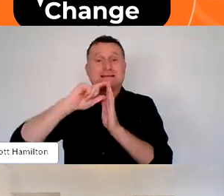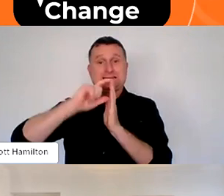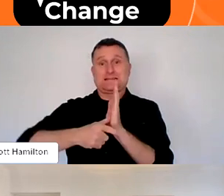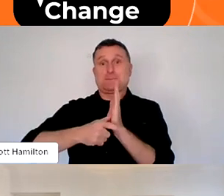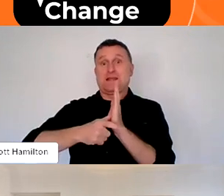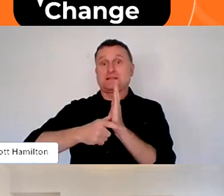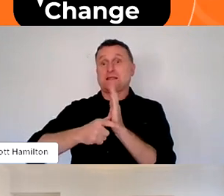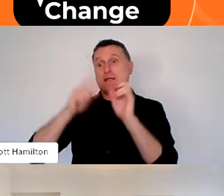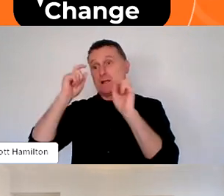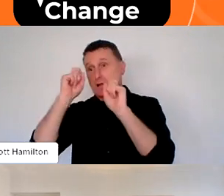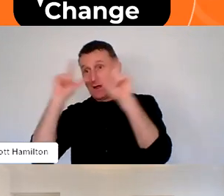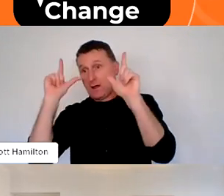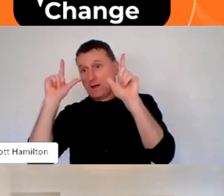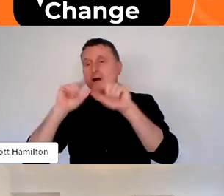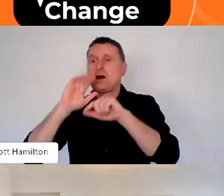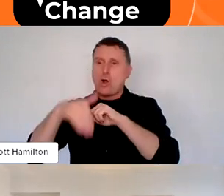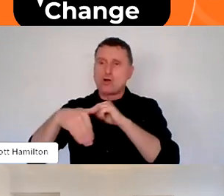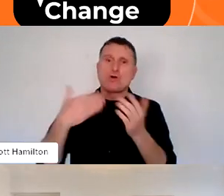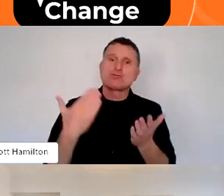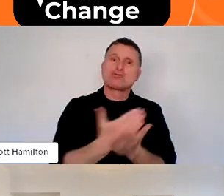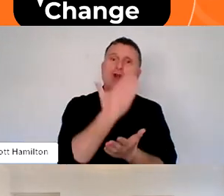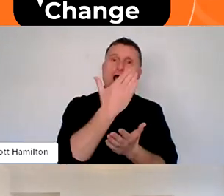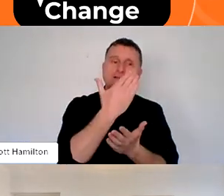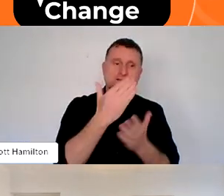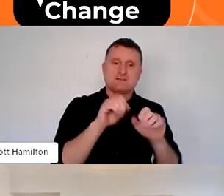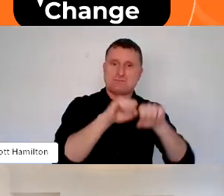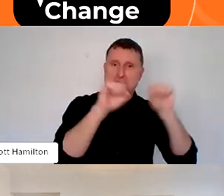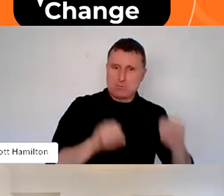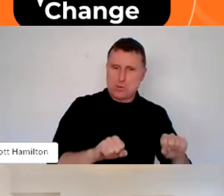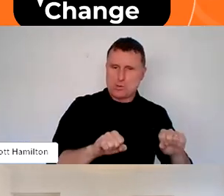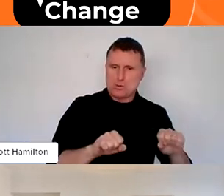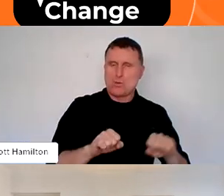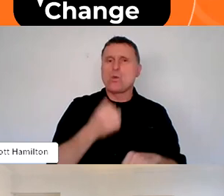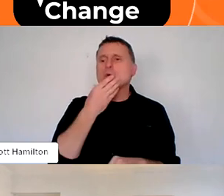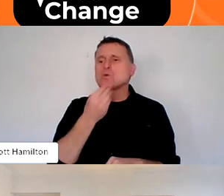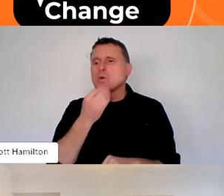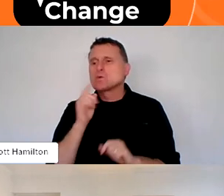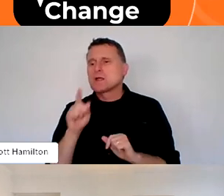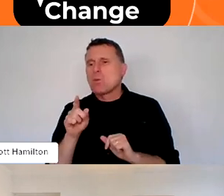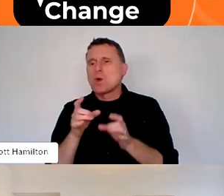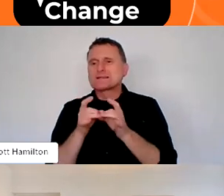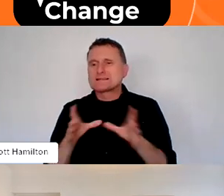framework; using as our starting place for teaching and learning